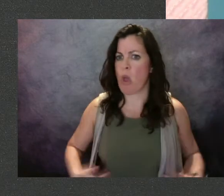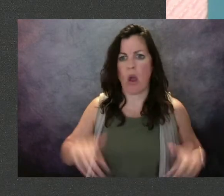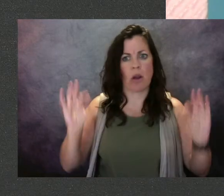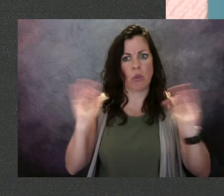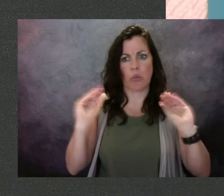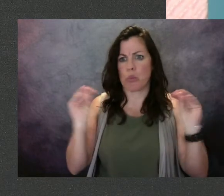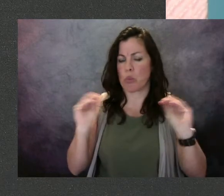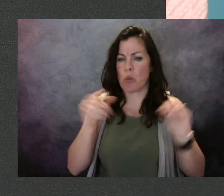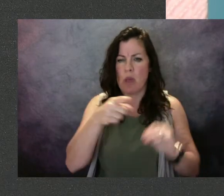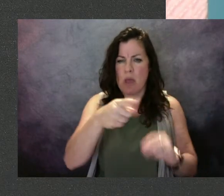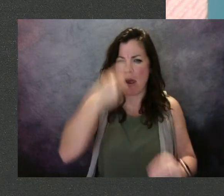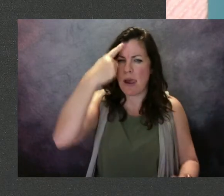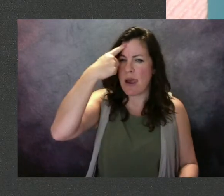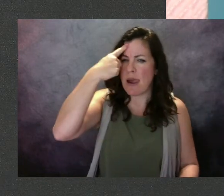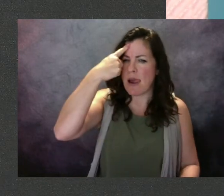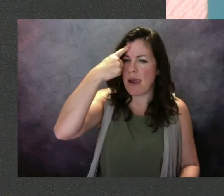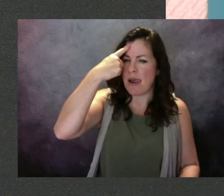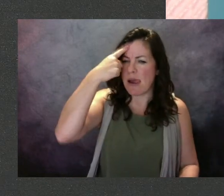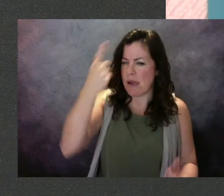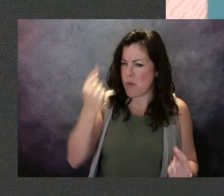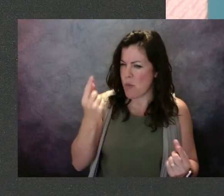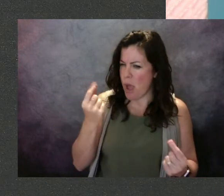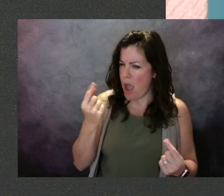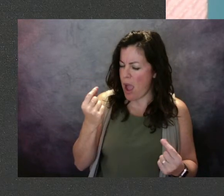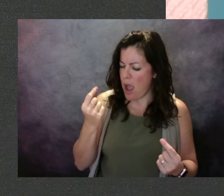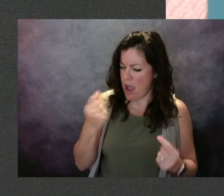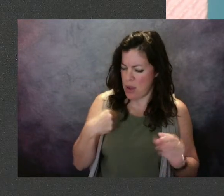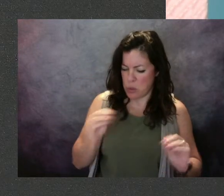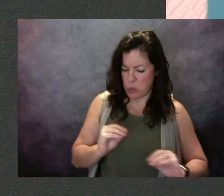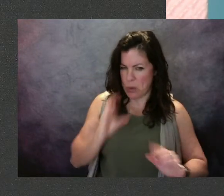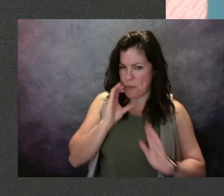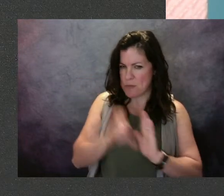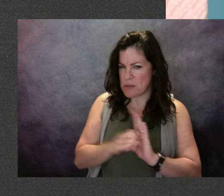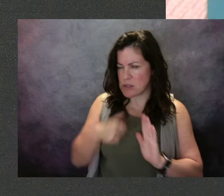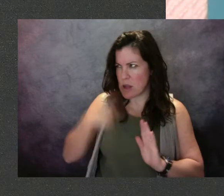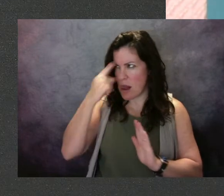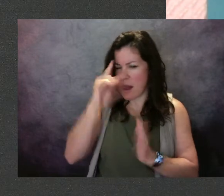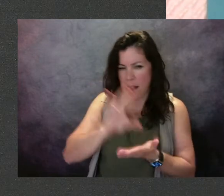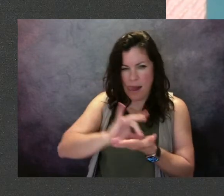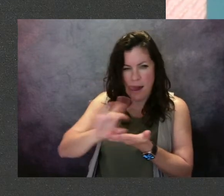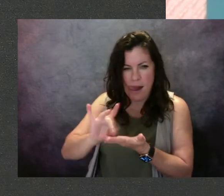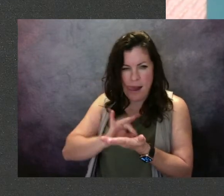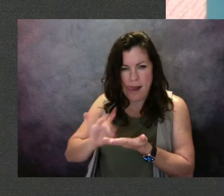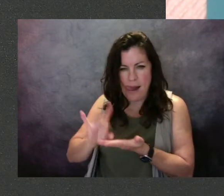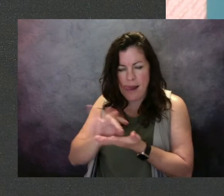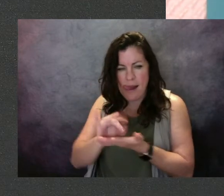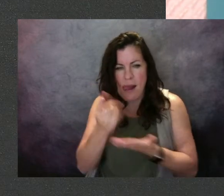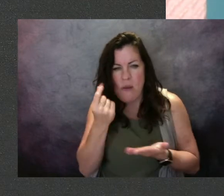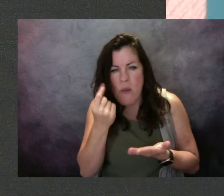and glue them on without any directions. So if you remember what's up here that they need to see